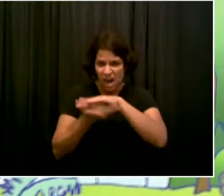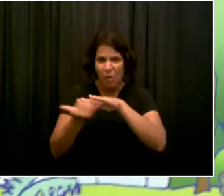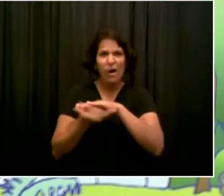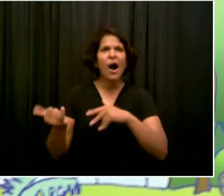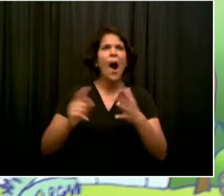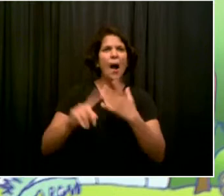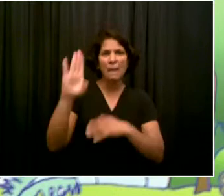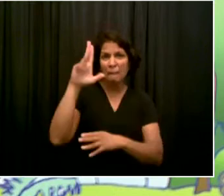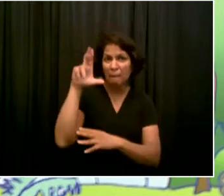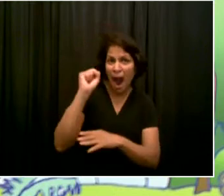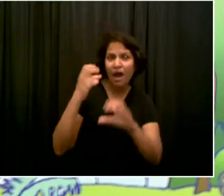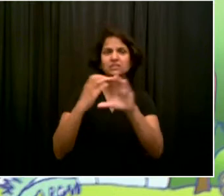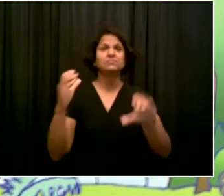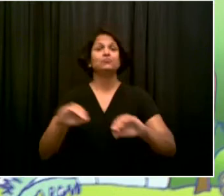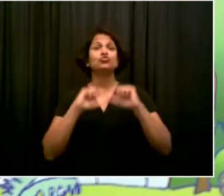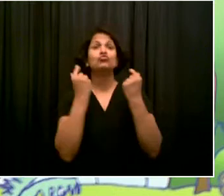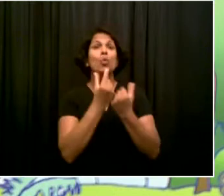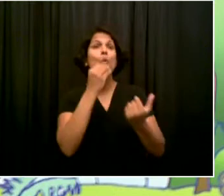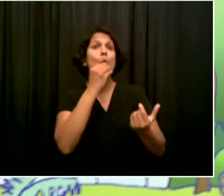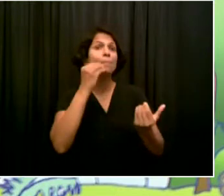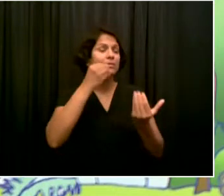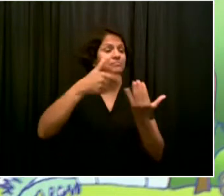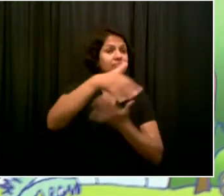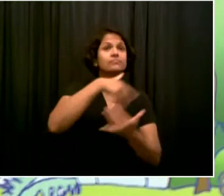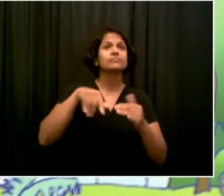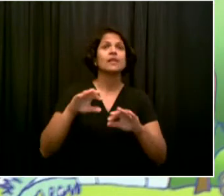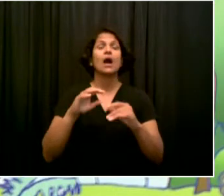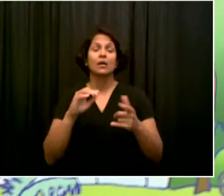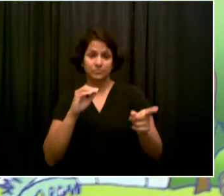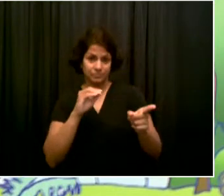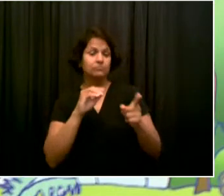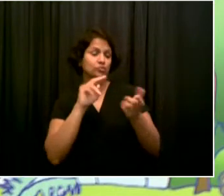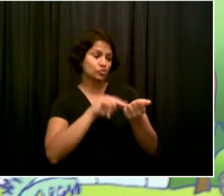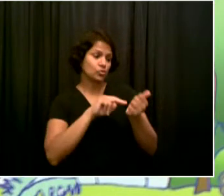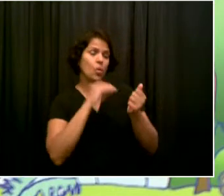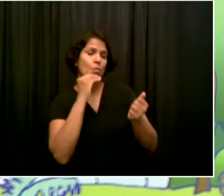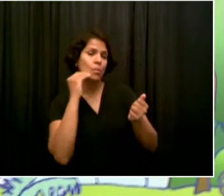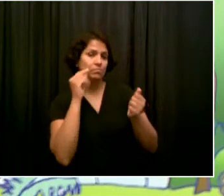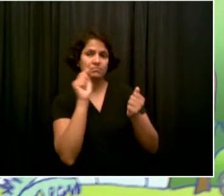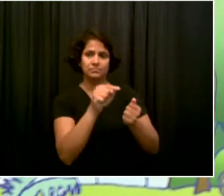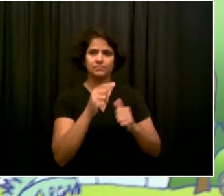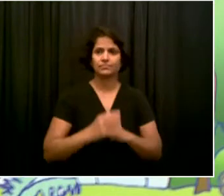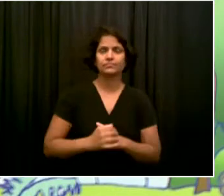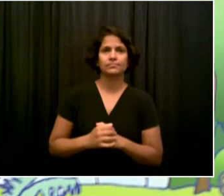MANDATED RIGHT NOW. SCHOOLS, HOSPITALS, CONGREGANTS